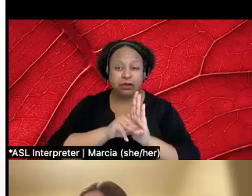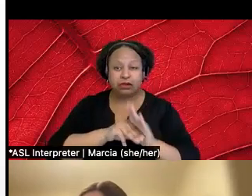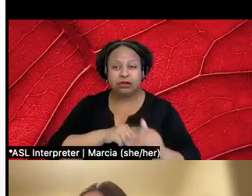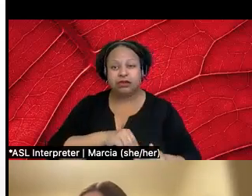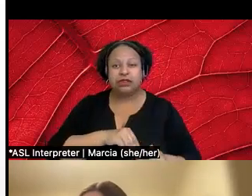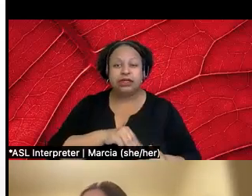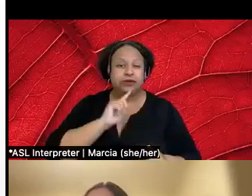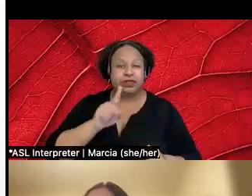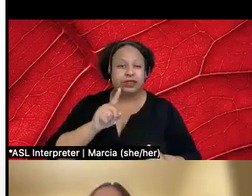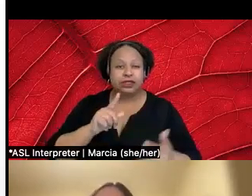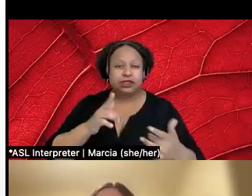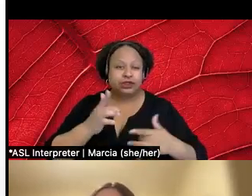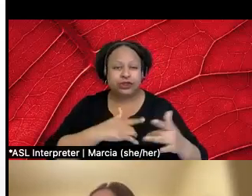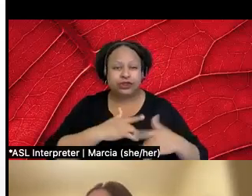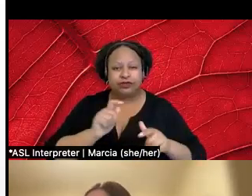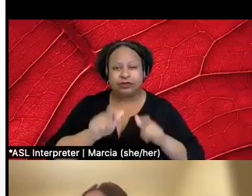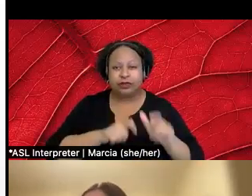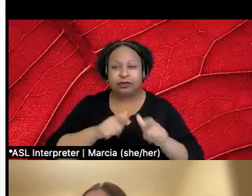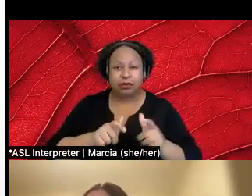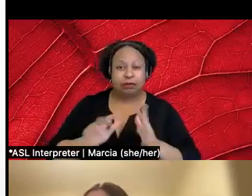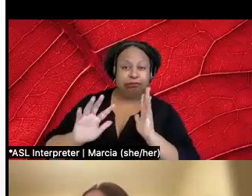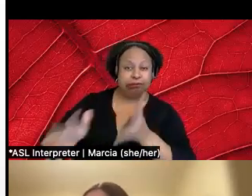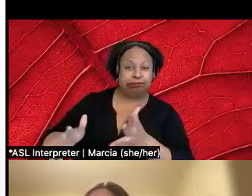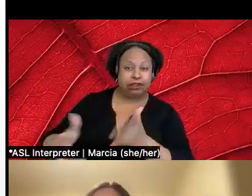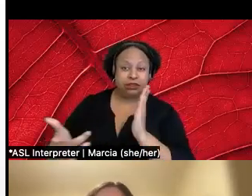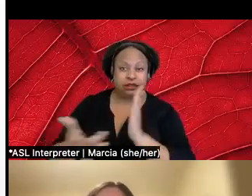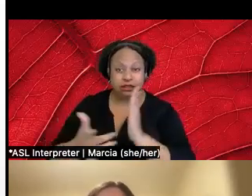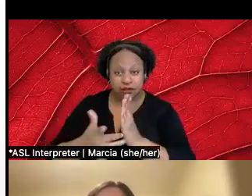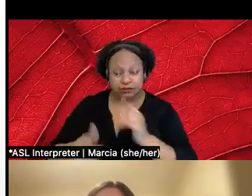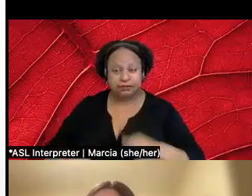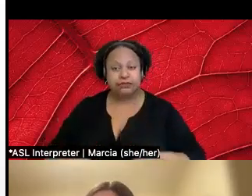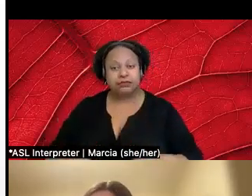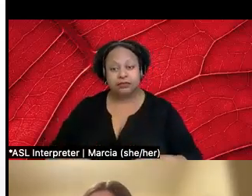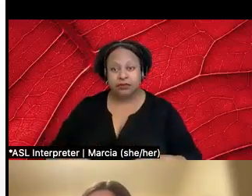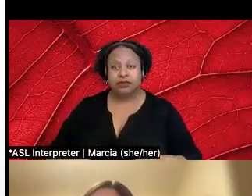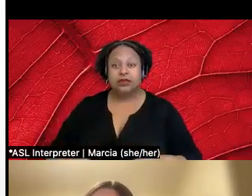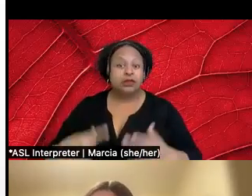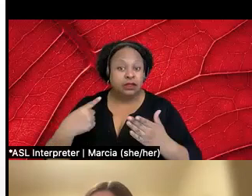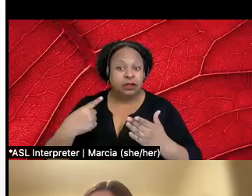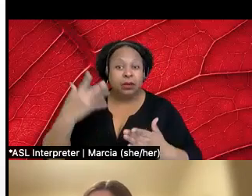Specifically, research that found that although a technology might appear perfect for a given need,